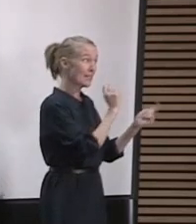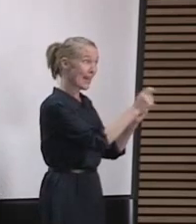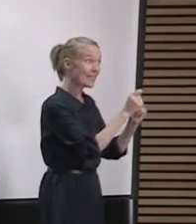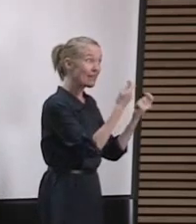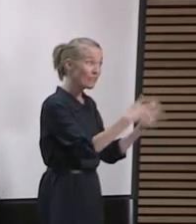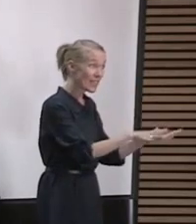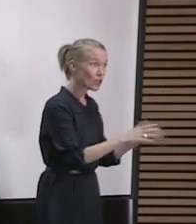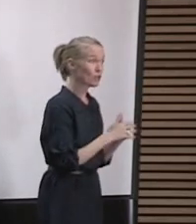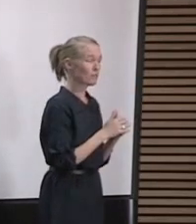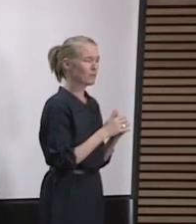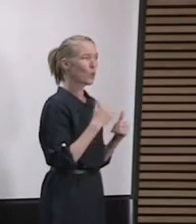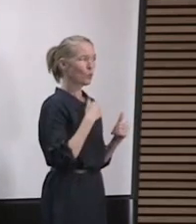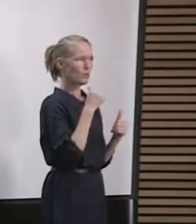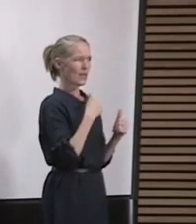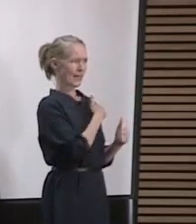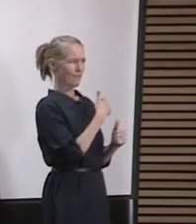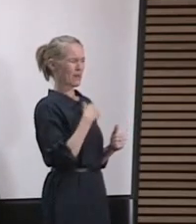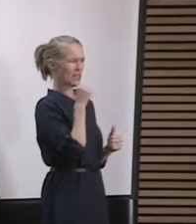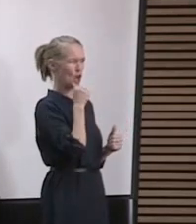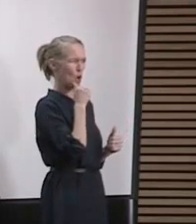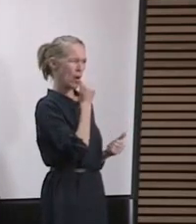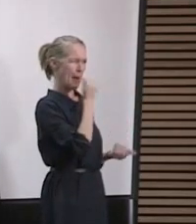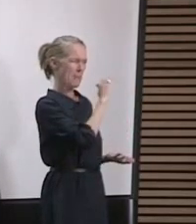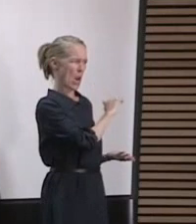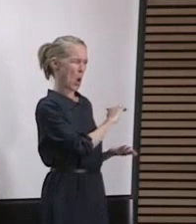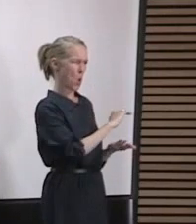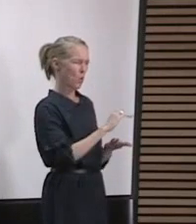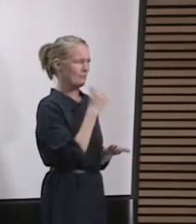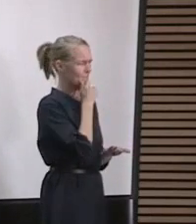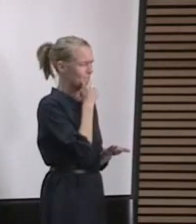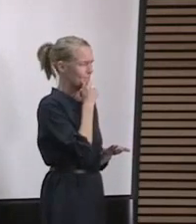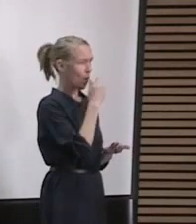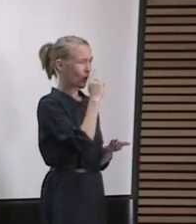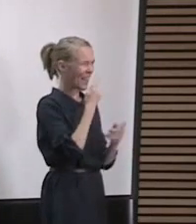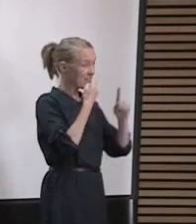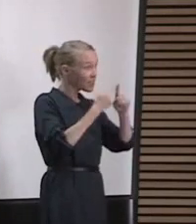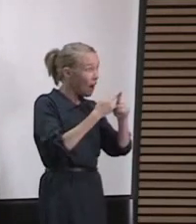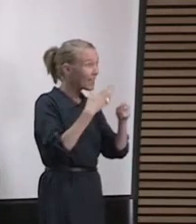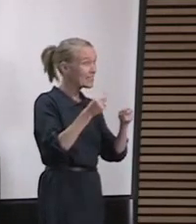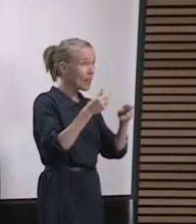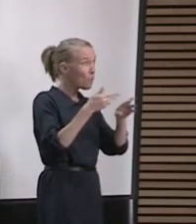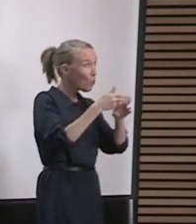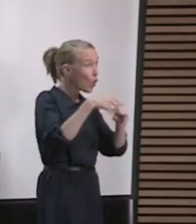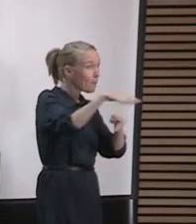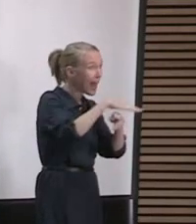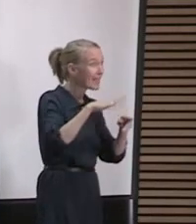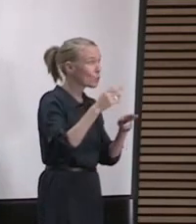tested, for instance. All the way through, we were talking about is it that means our